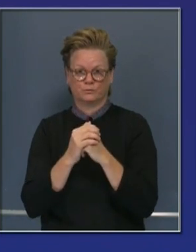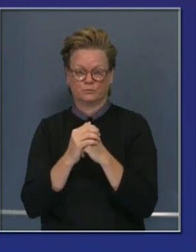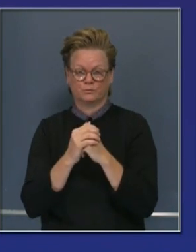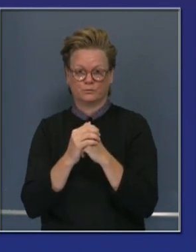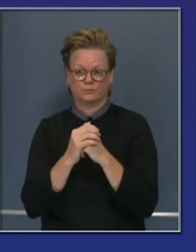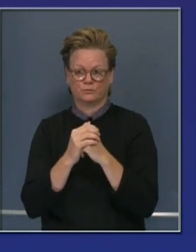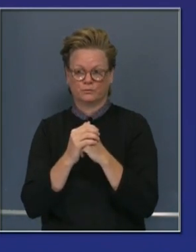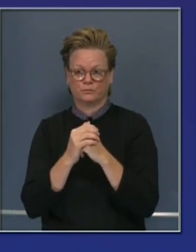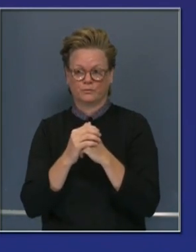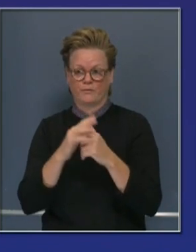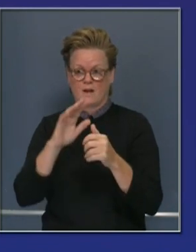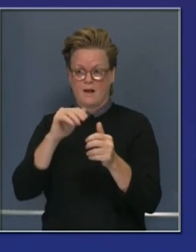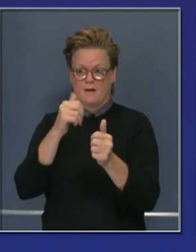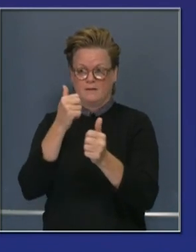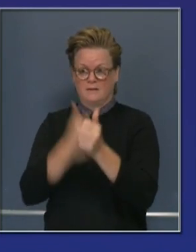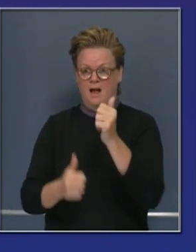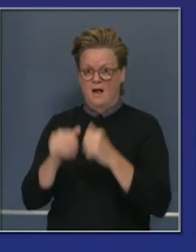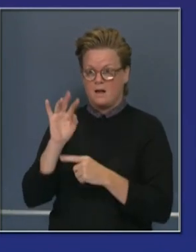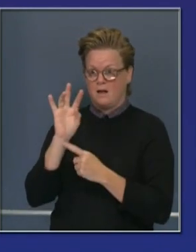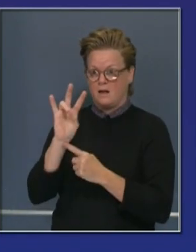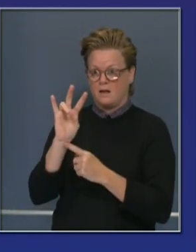RATES NOT JUST 14 DAY RATES.